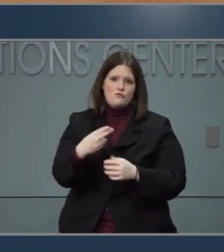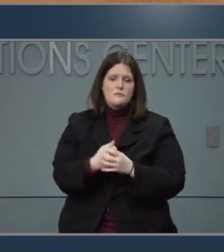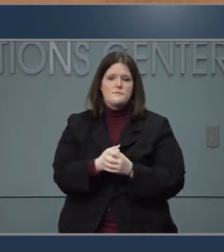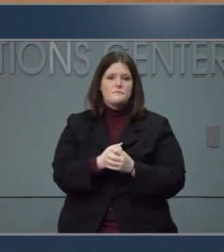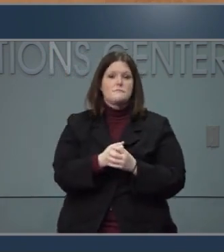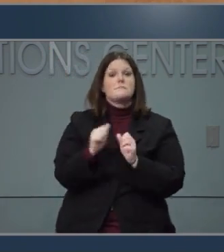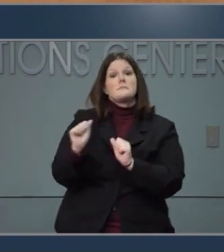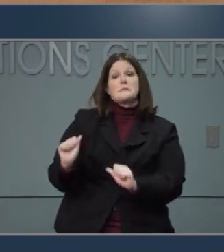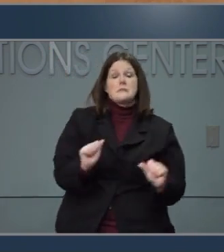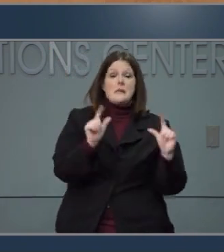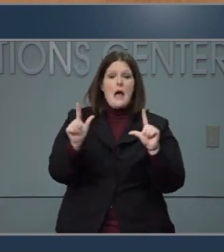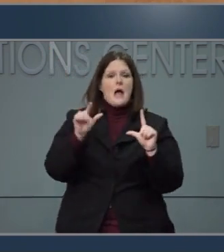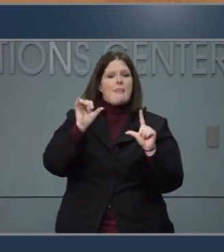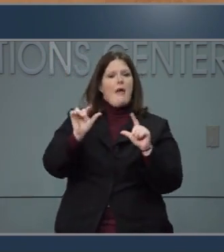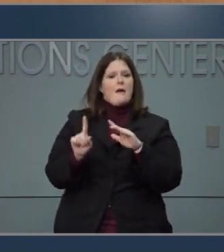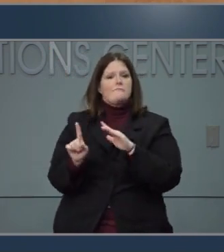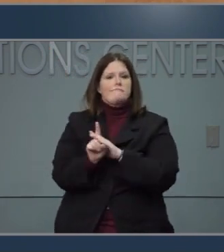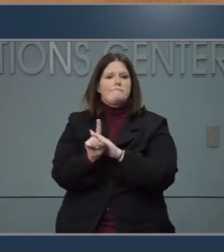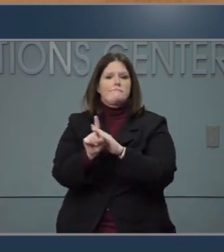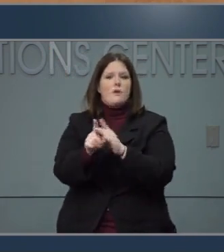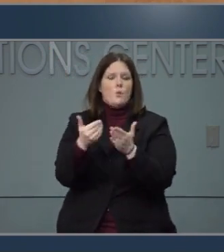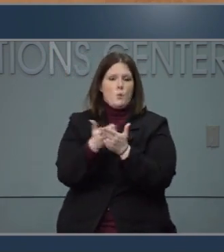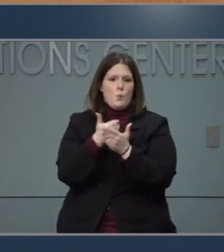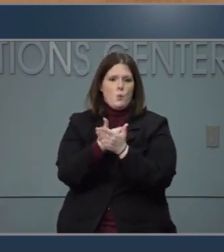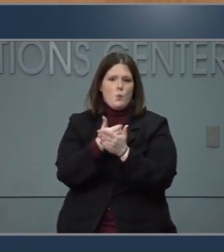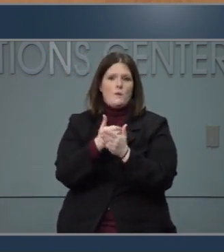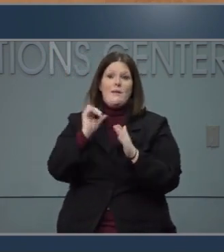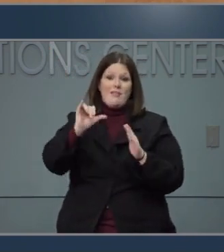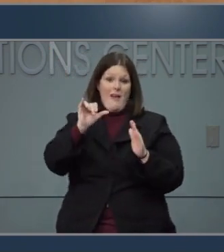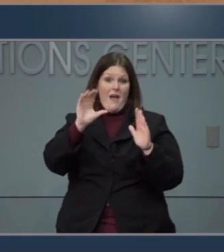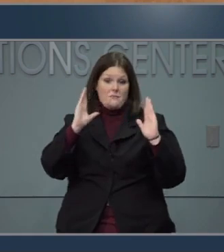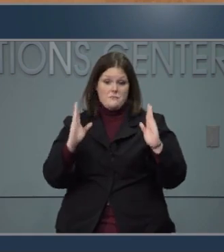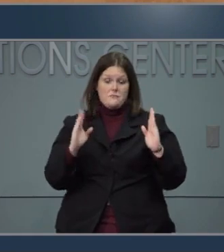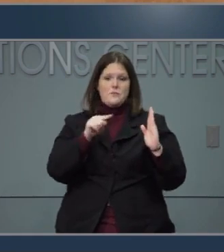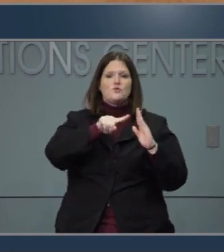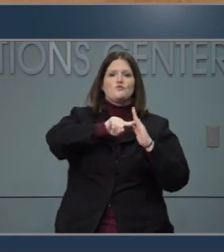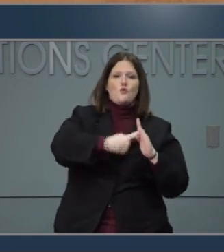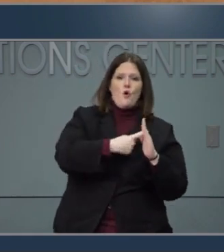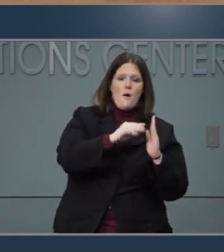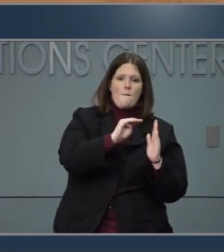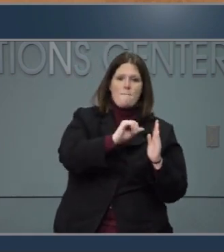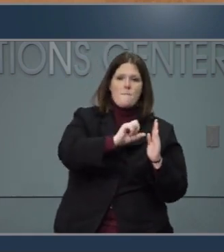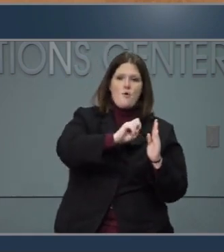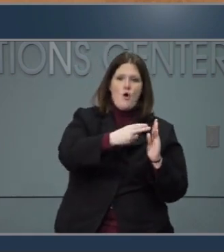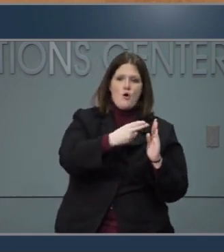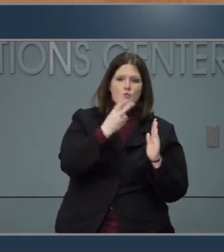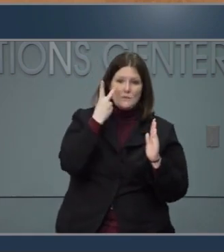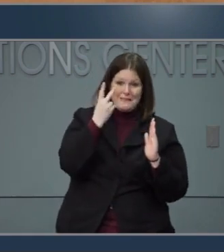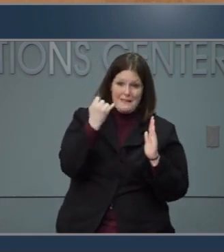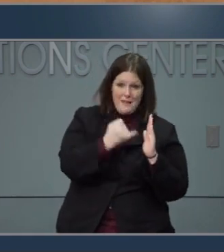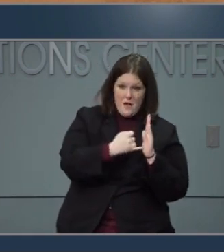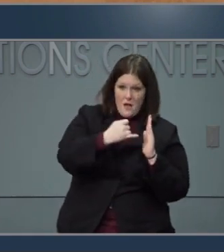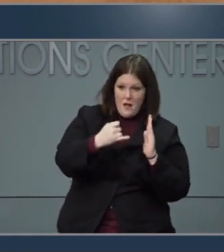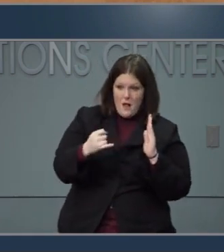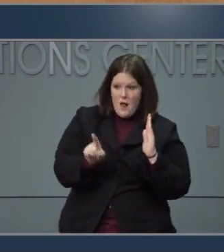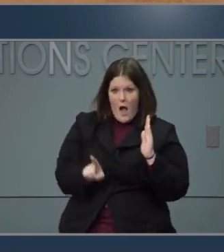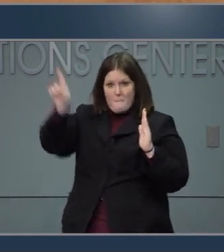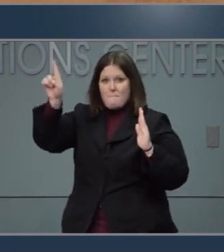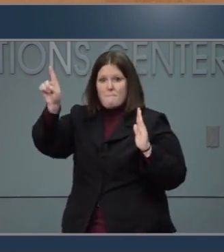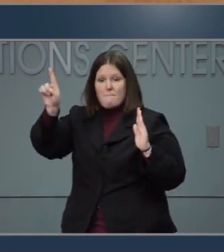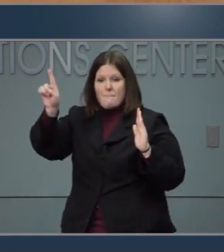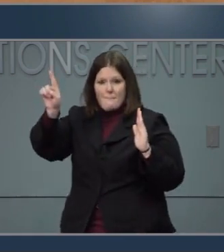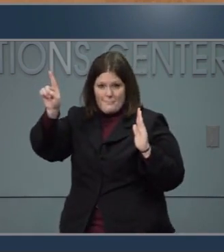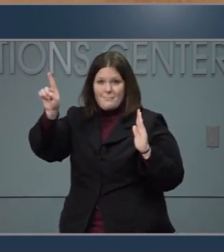NEXT WE LOOK AT NEW CASES, THIS FIRST GRAPH SHOWS YOU THE TRAJECTORY OF NEW CASES EACH DAY SINCE WE HAD OUR FIRST CASE BACK IN MARCH.